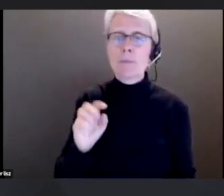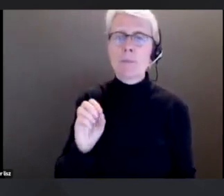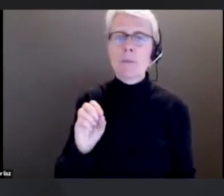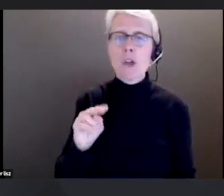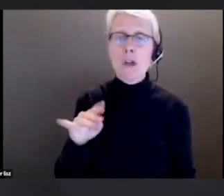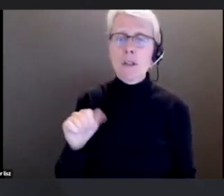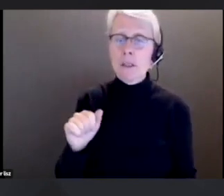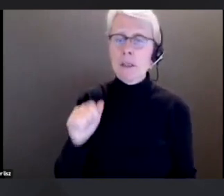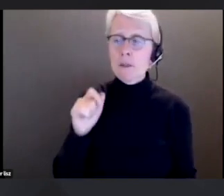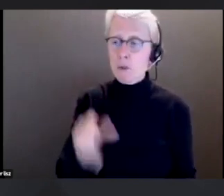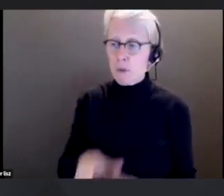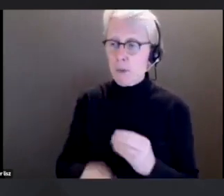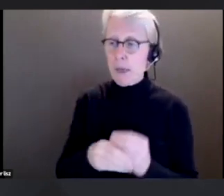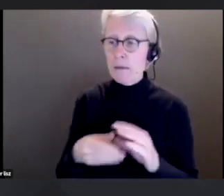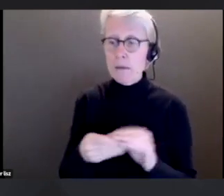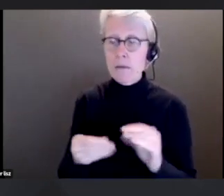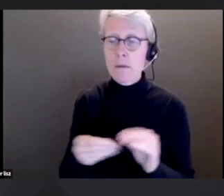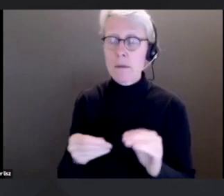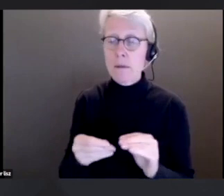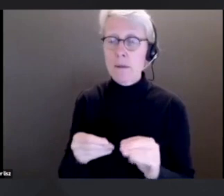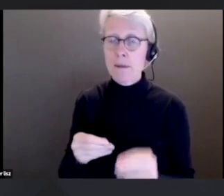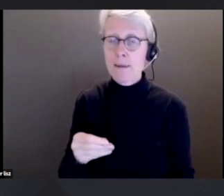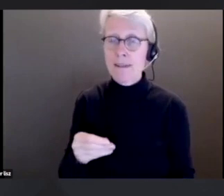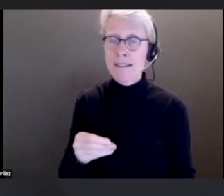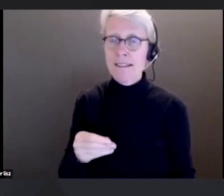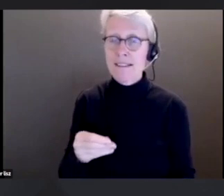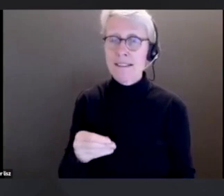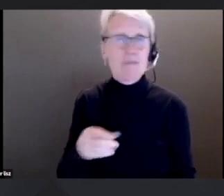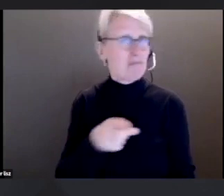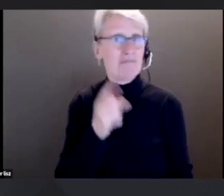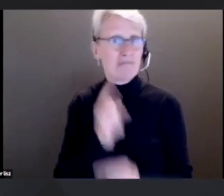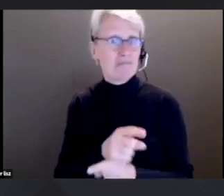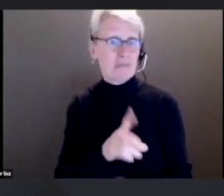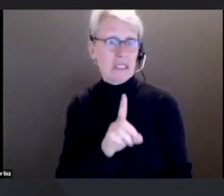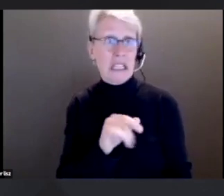the fear or the fear of unknown. I think it keeps us stuck.